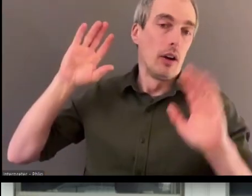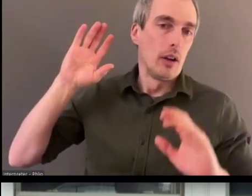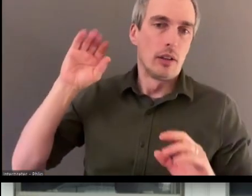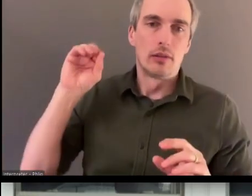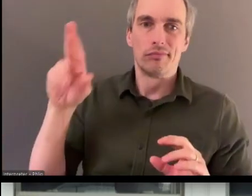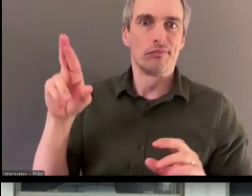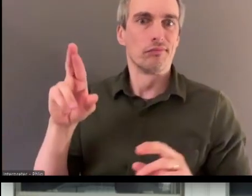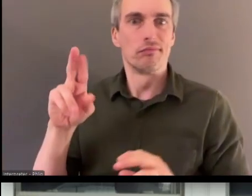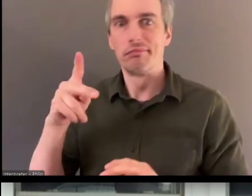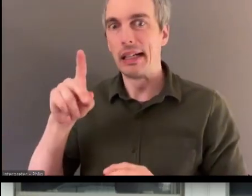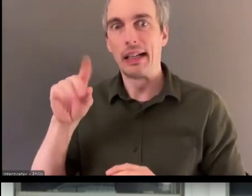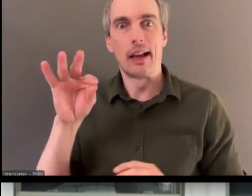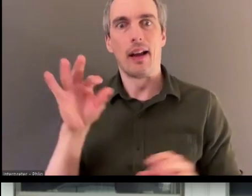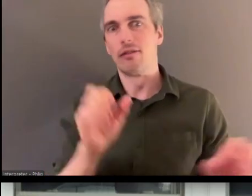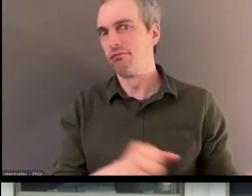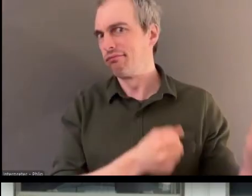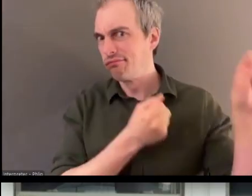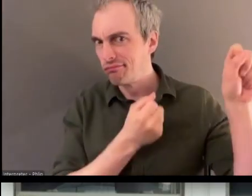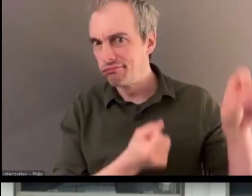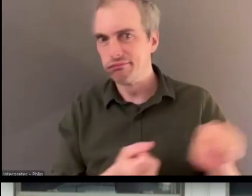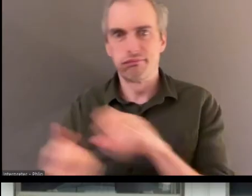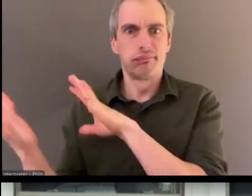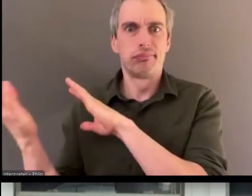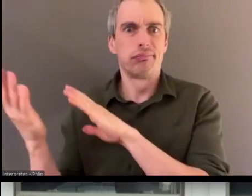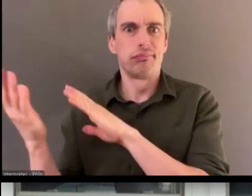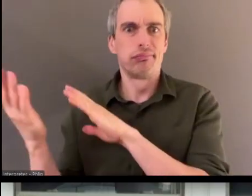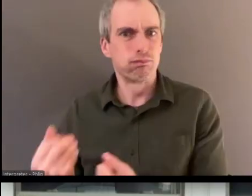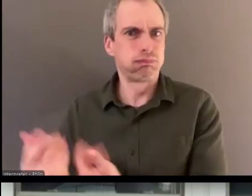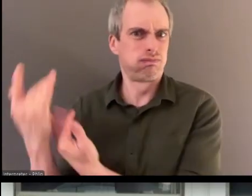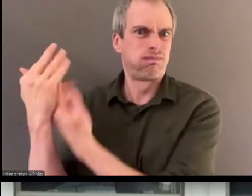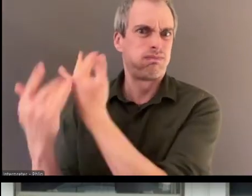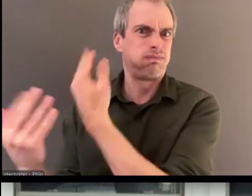We could actually use technology to make these PDFs accessible.